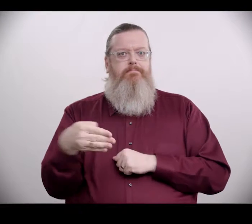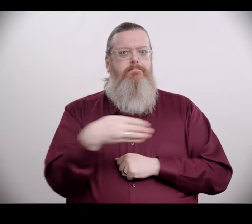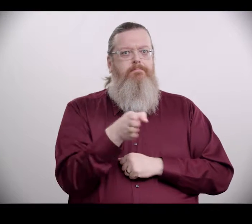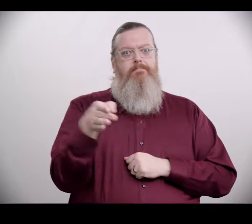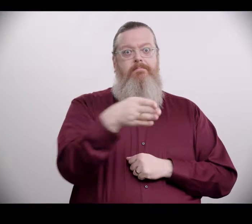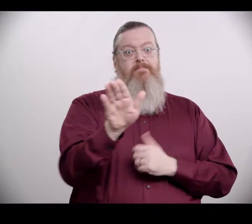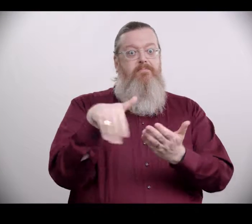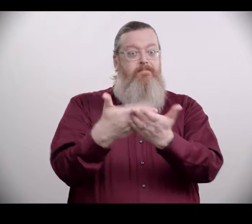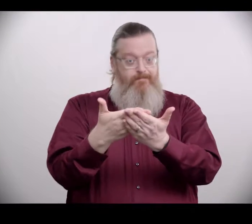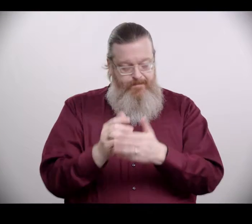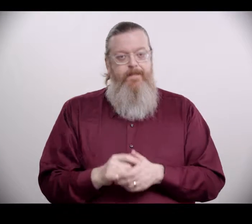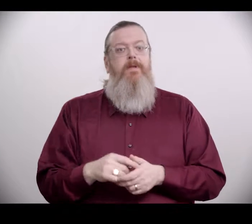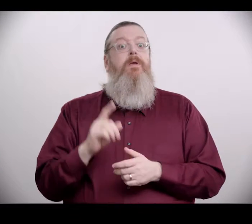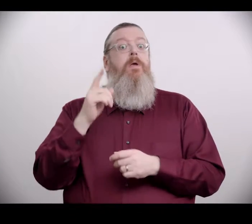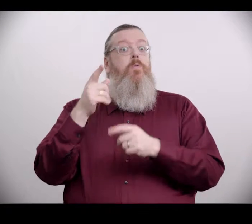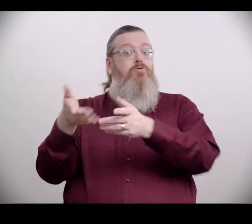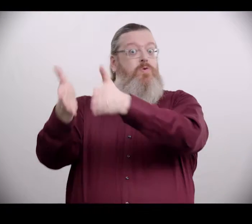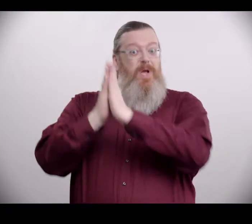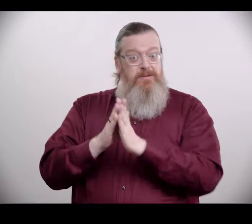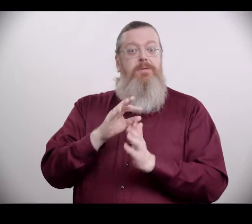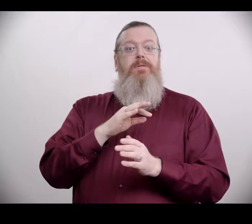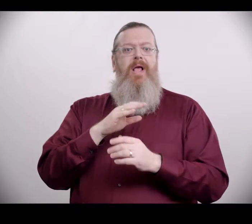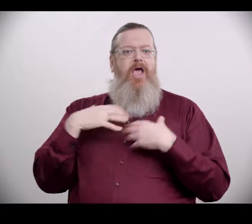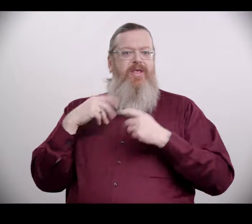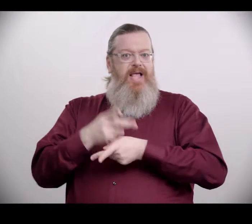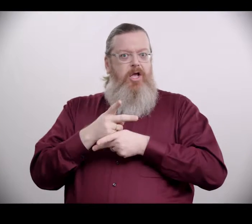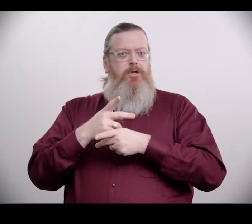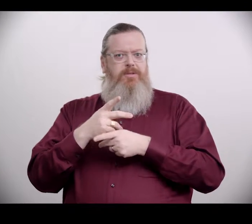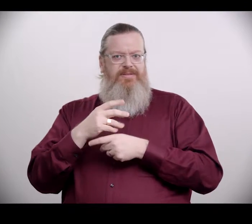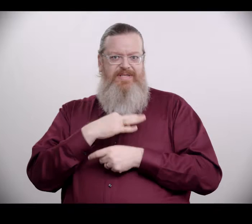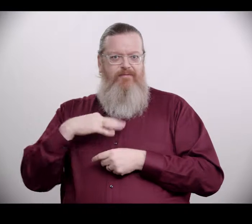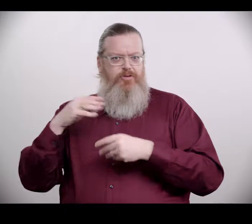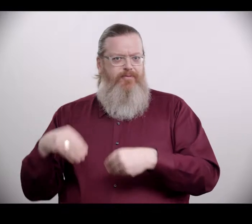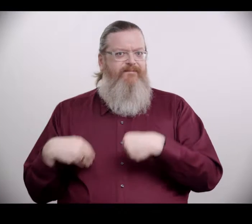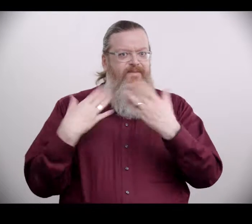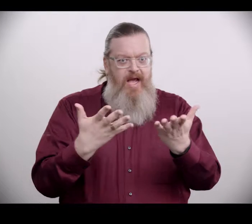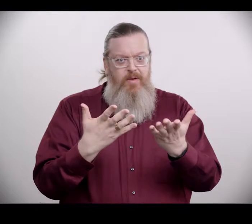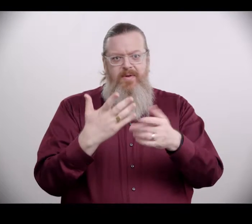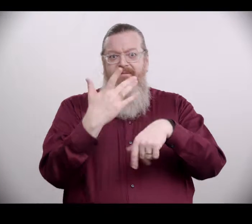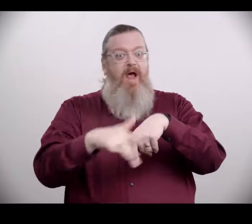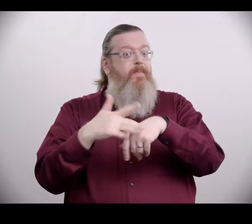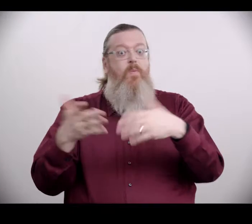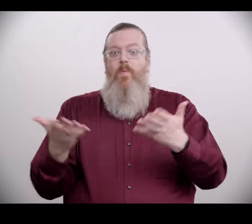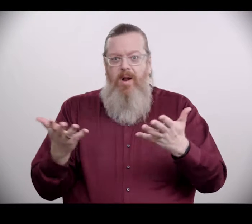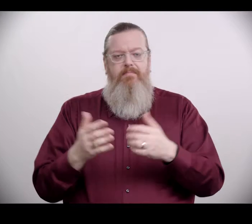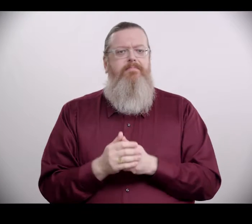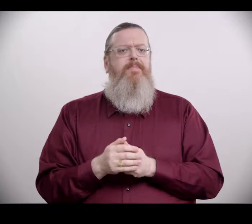Upon request, health care staff should be available to help you in several ways. This includes: